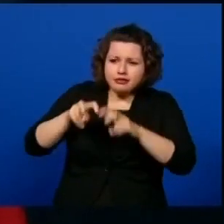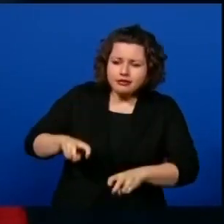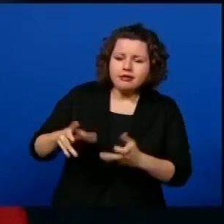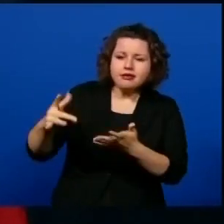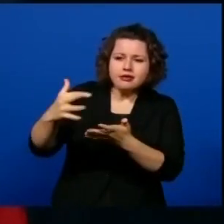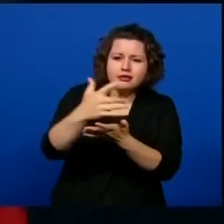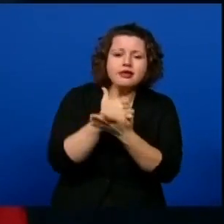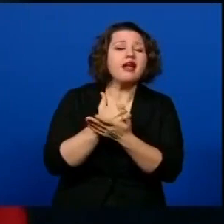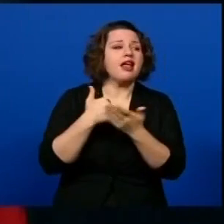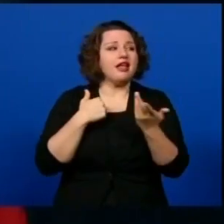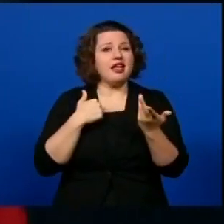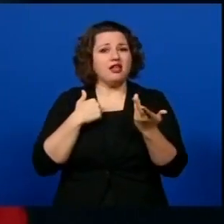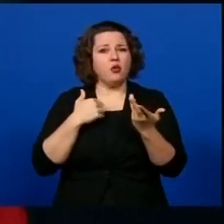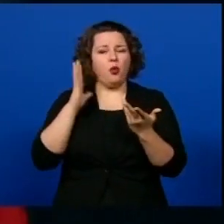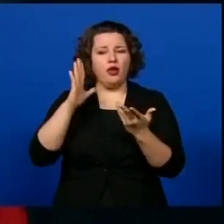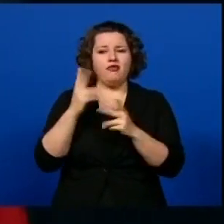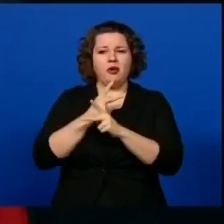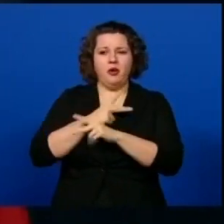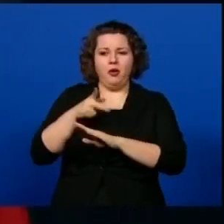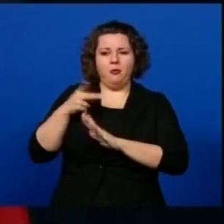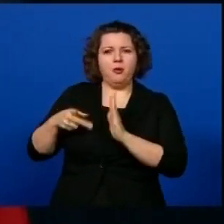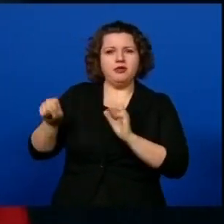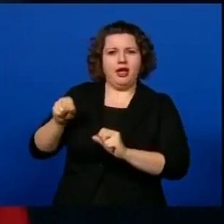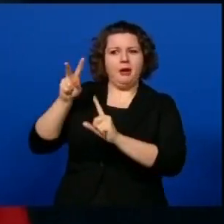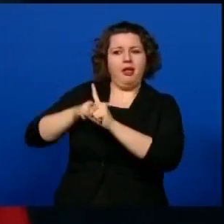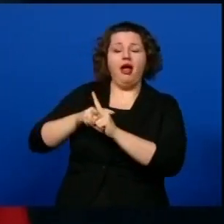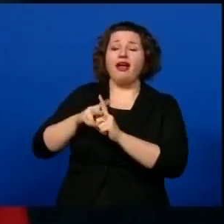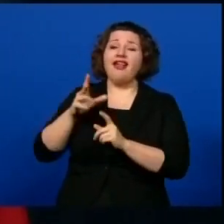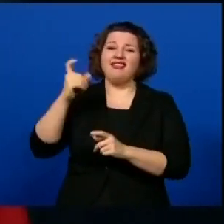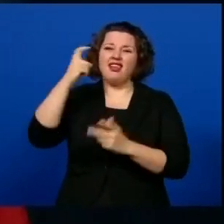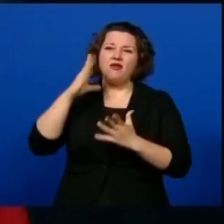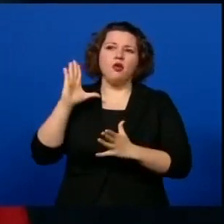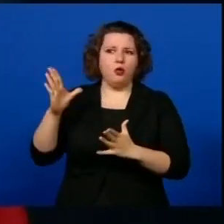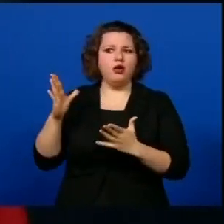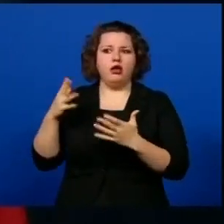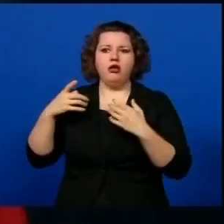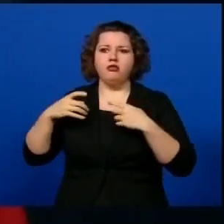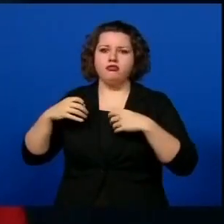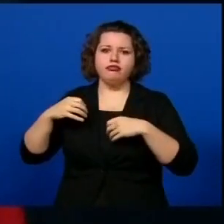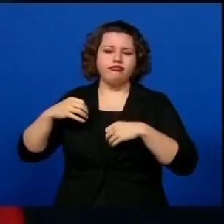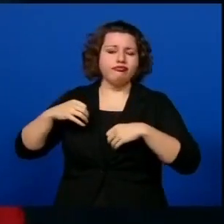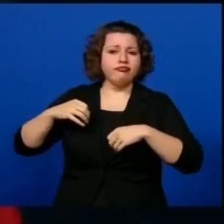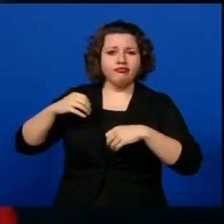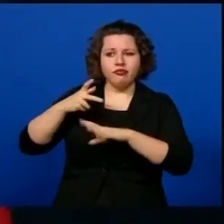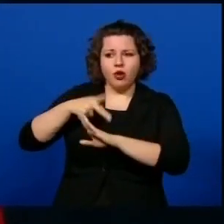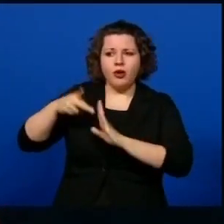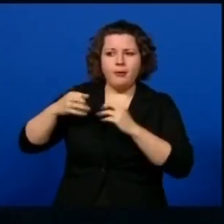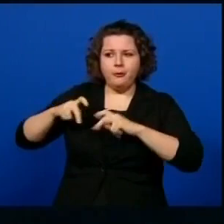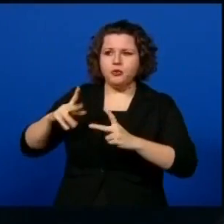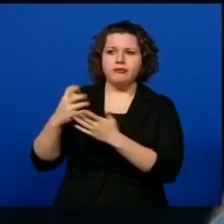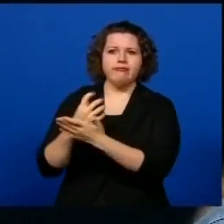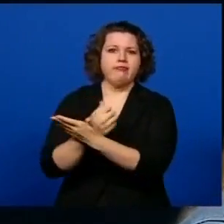to take advantage of ever every opportunity to get programs for Iowans. Joyce is there anything that our farmers and Iowans